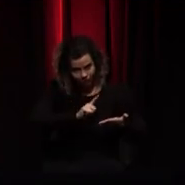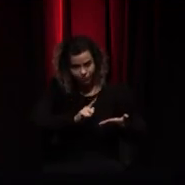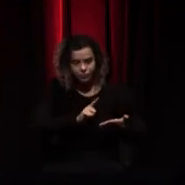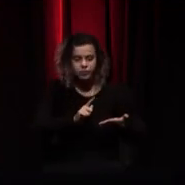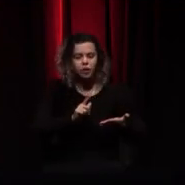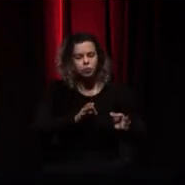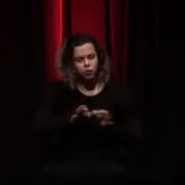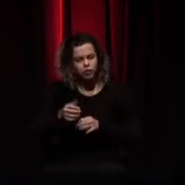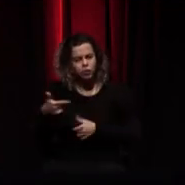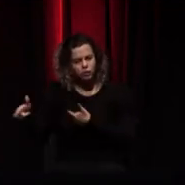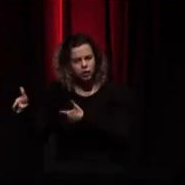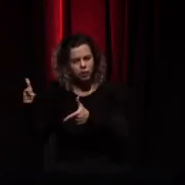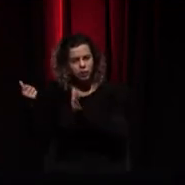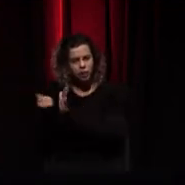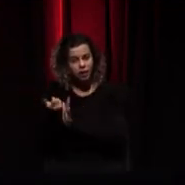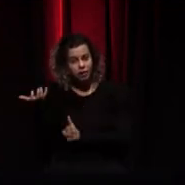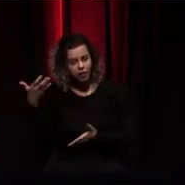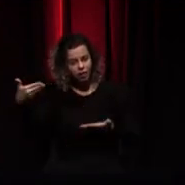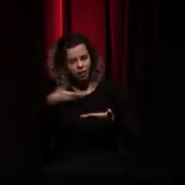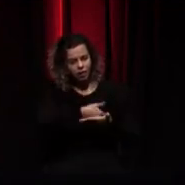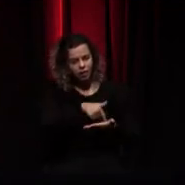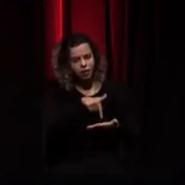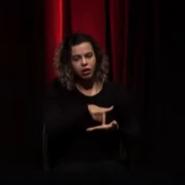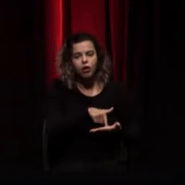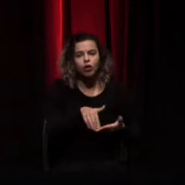that want to talk with our audience.